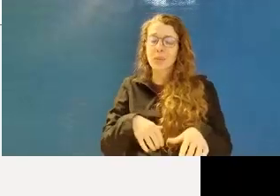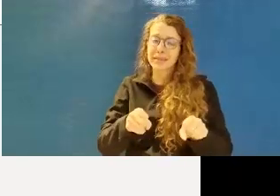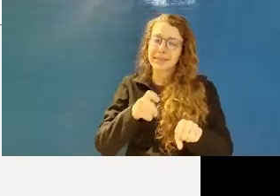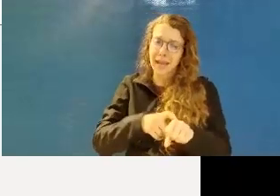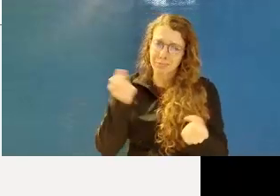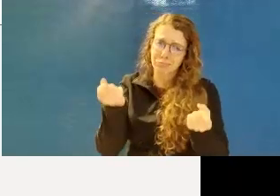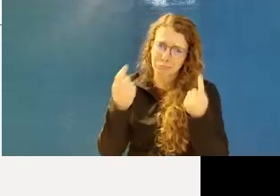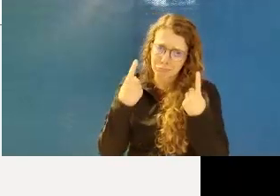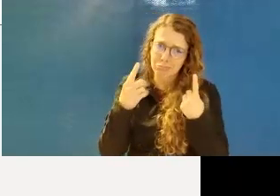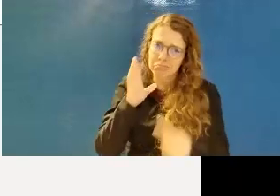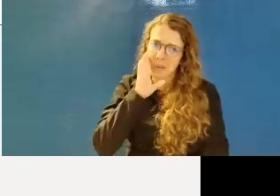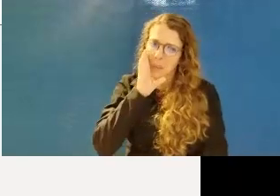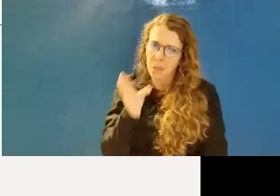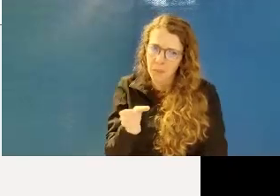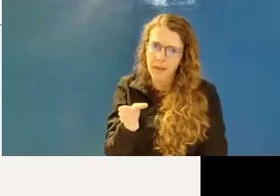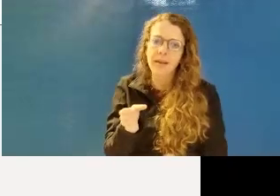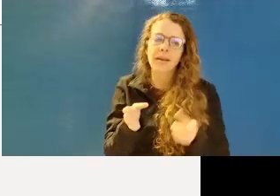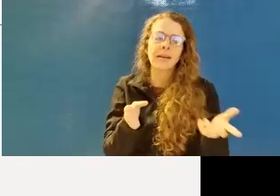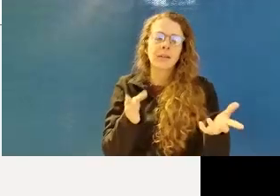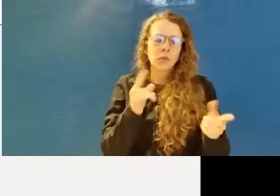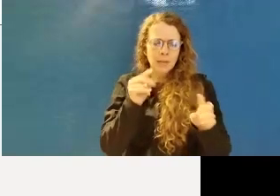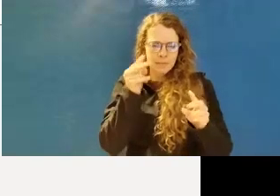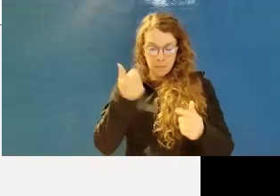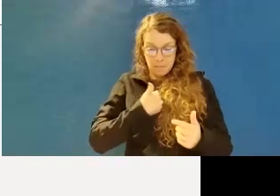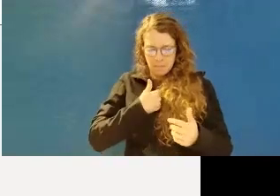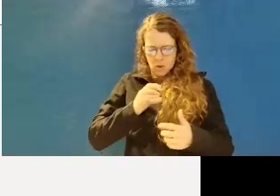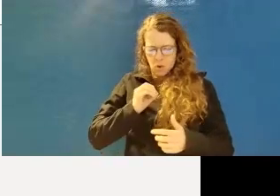And so again, just reflecting on our own courses, where are we at